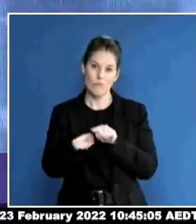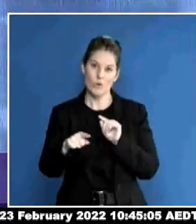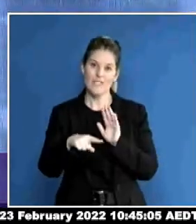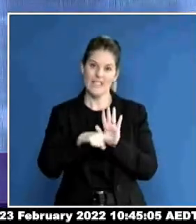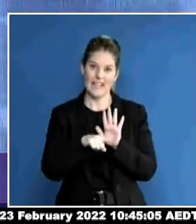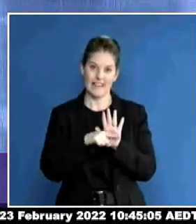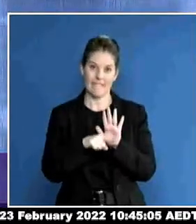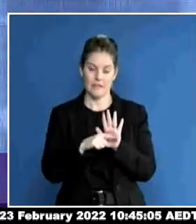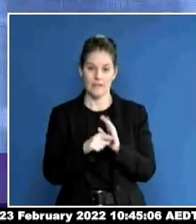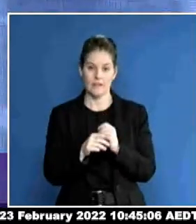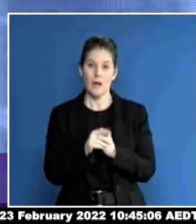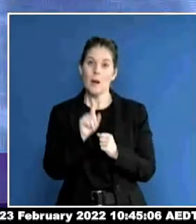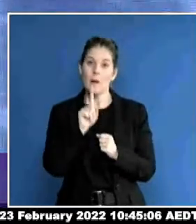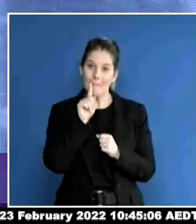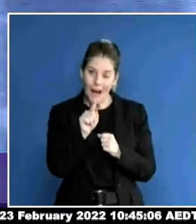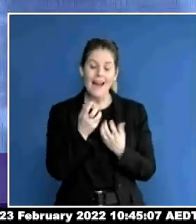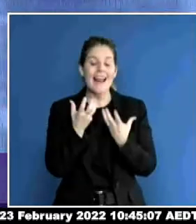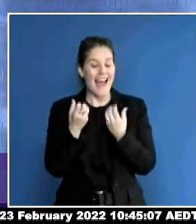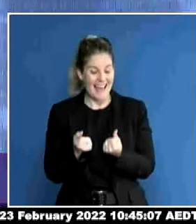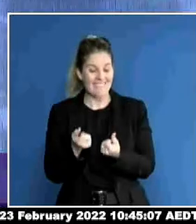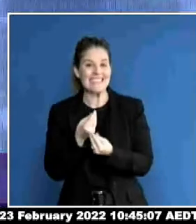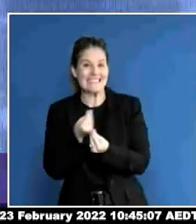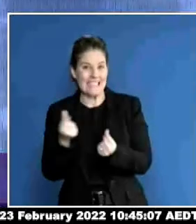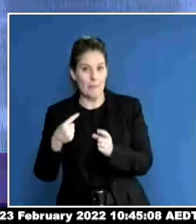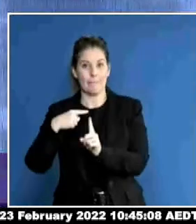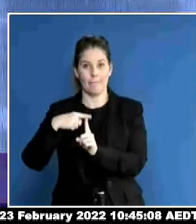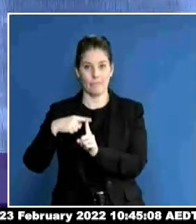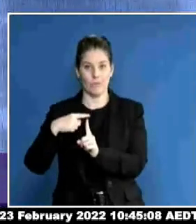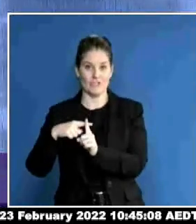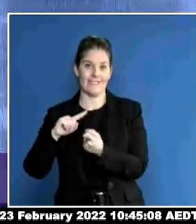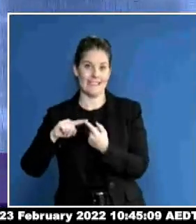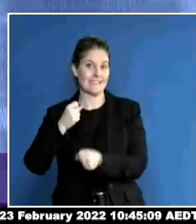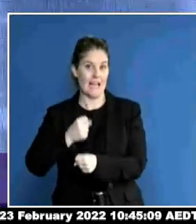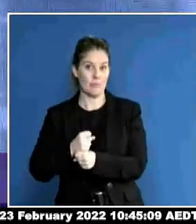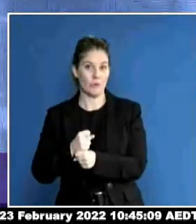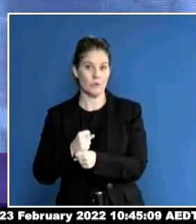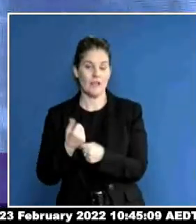interactions of young people with the DES program to assist the Royal Commission to